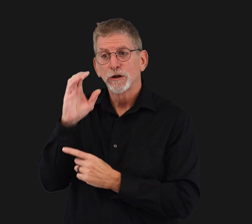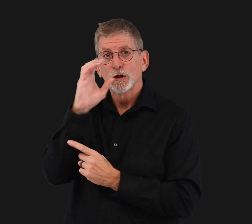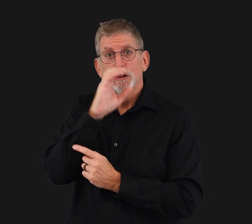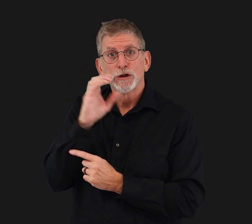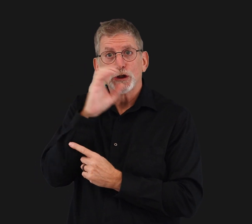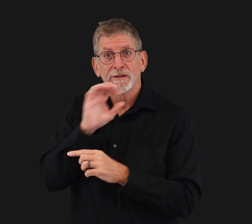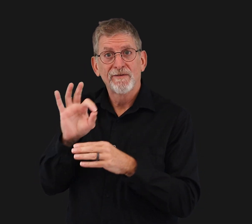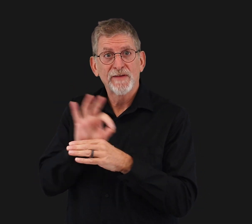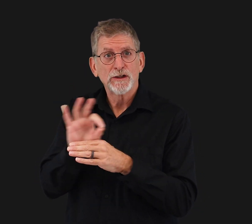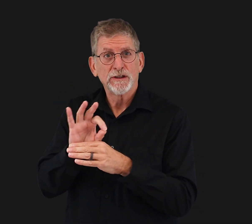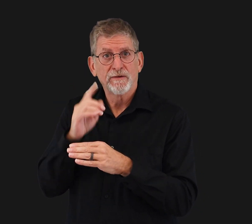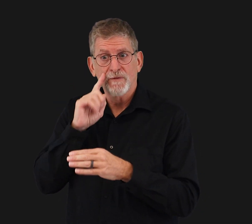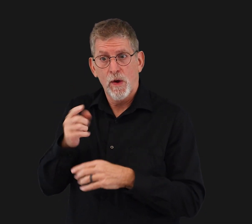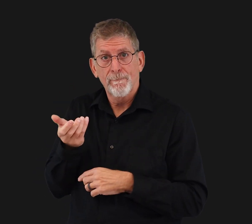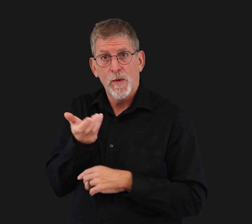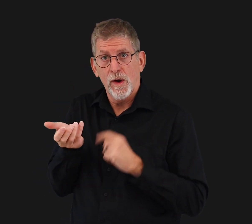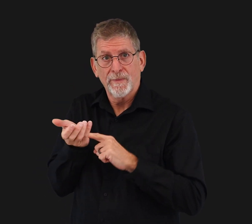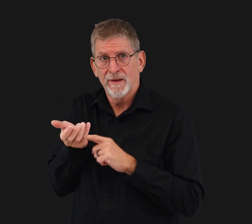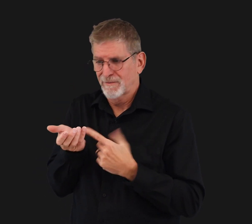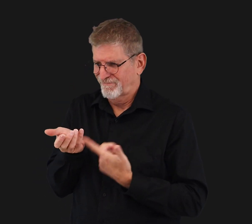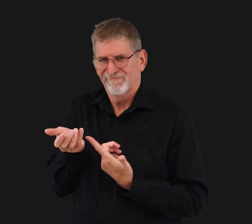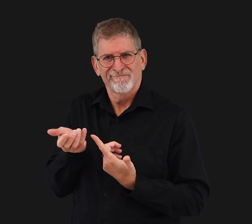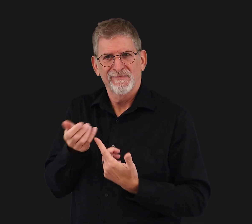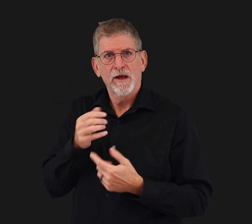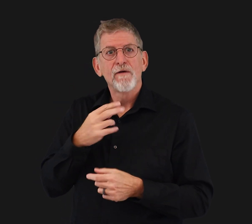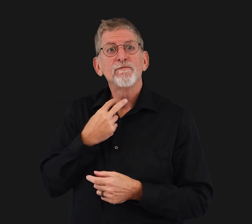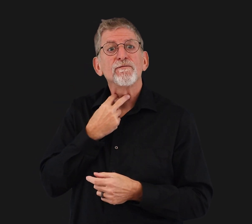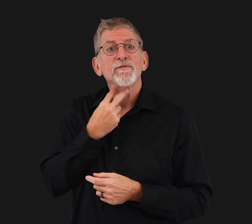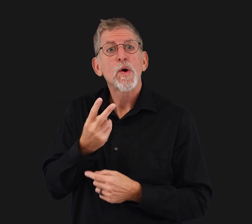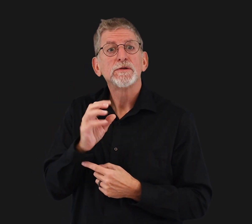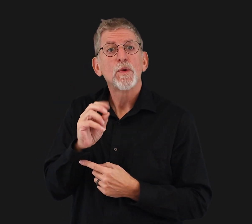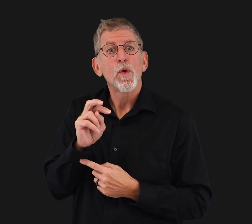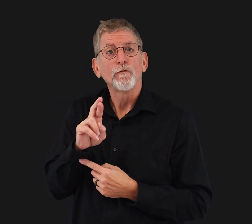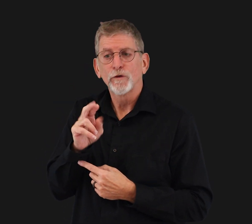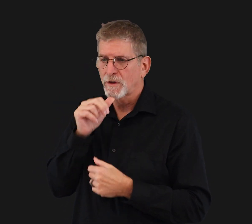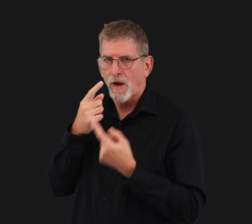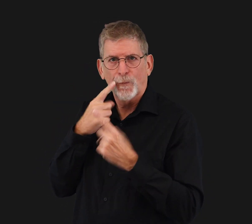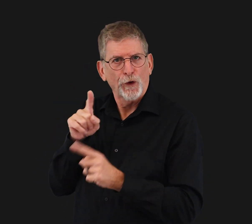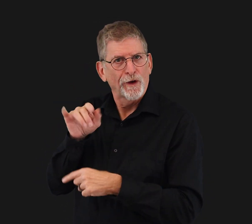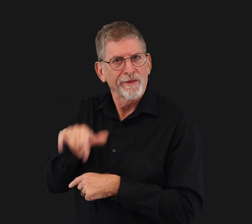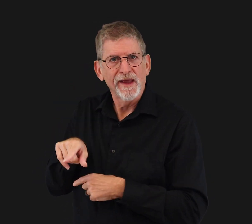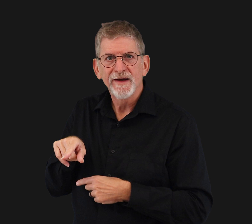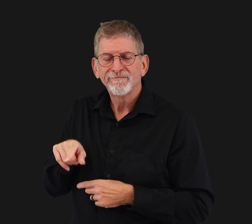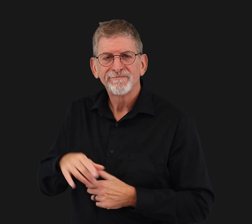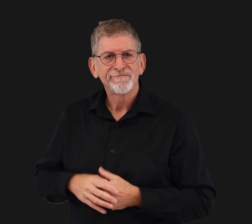◦ search function for the mobile site not working with Voiceover